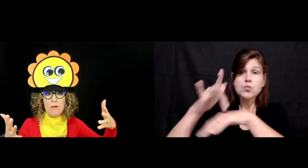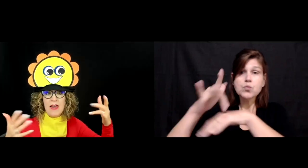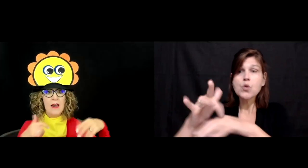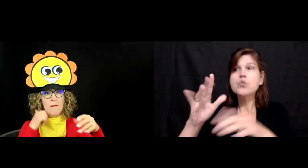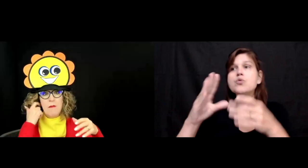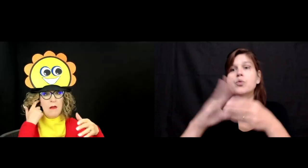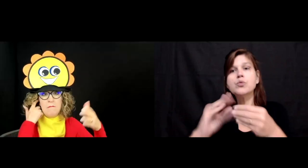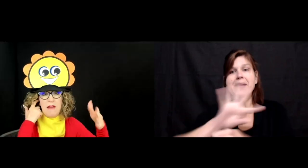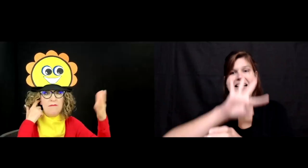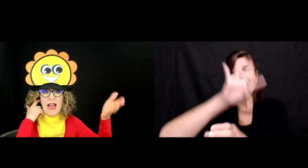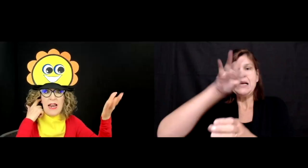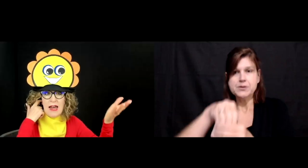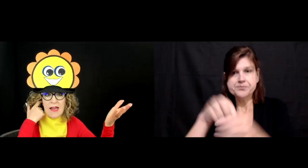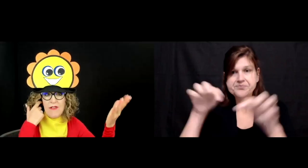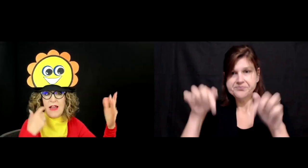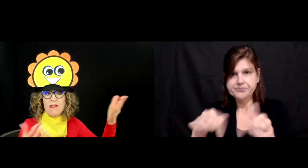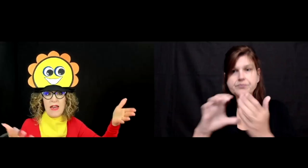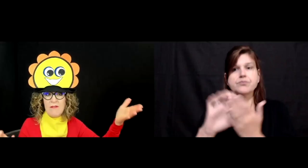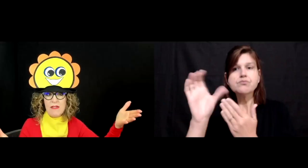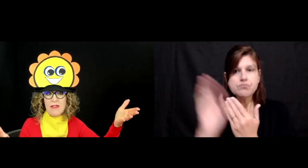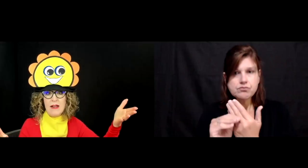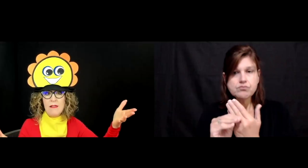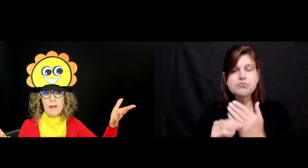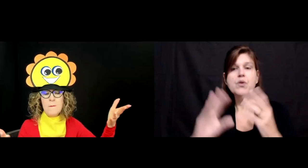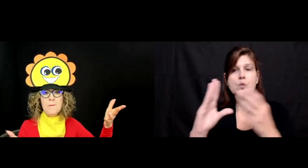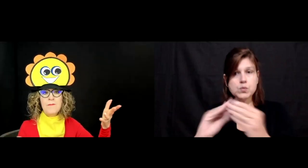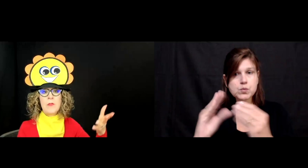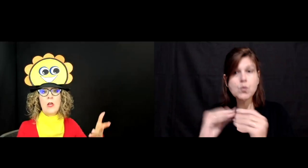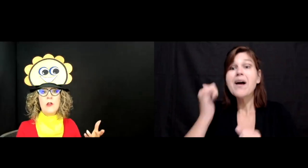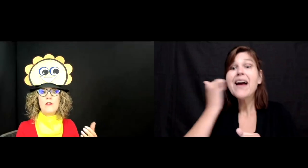the curriculum, in daily life, in everyday living skills.